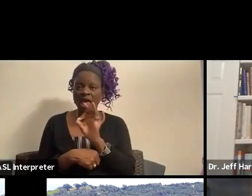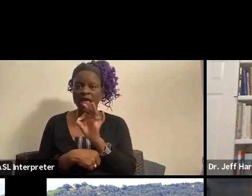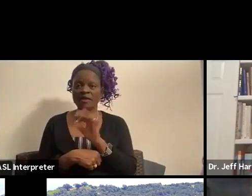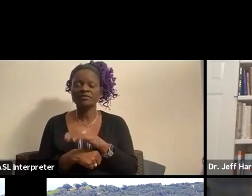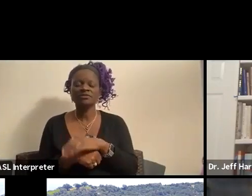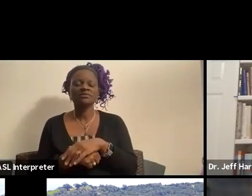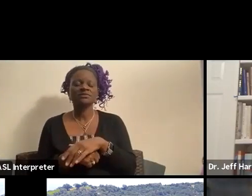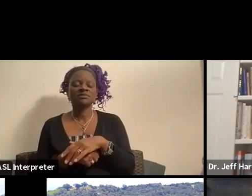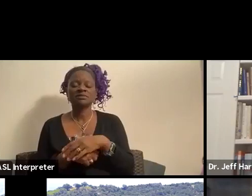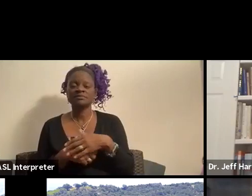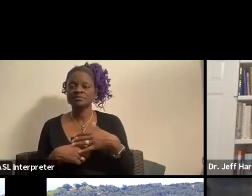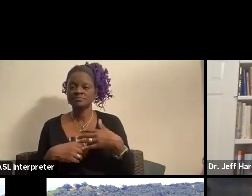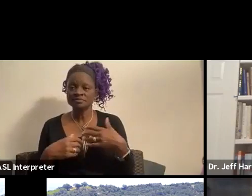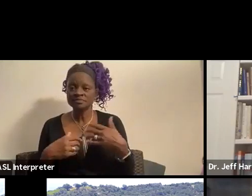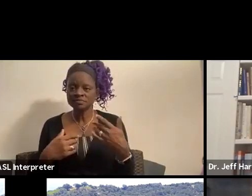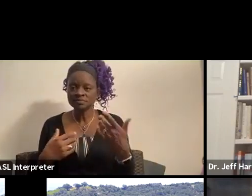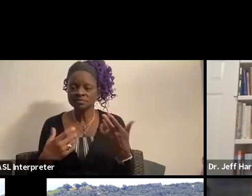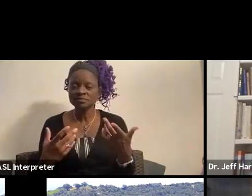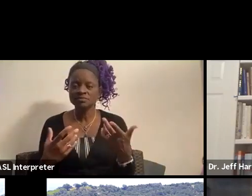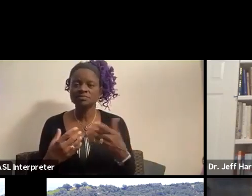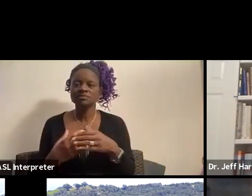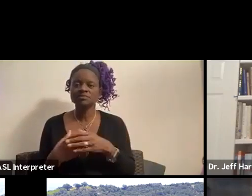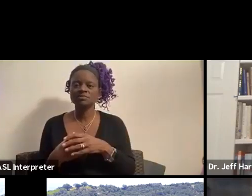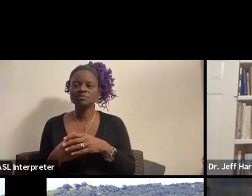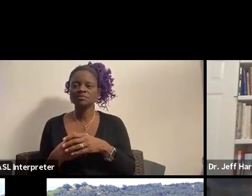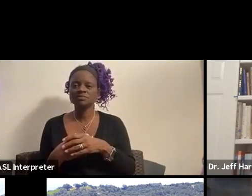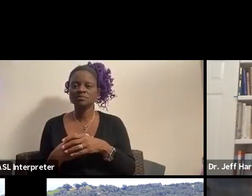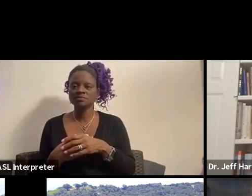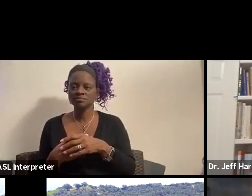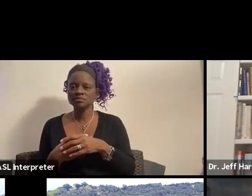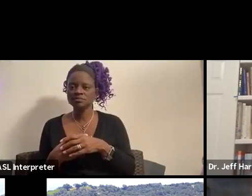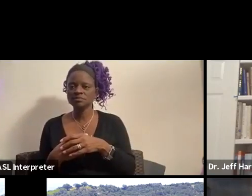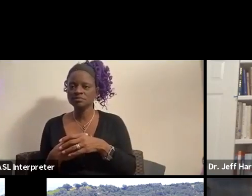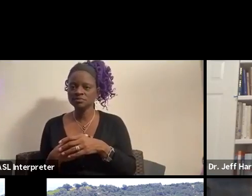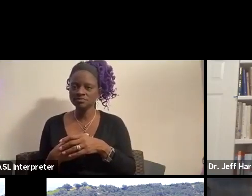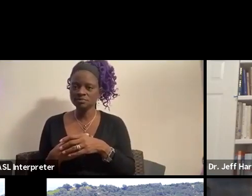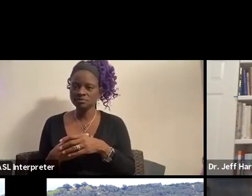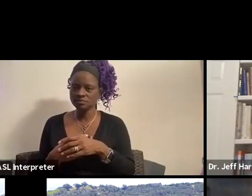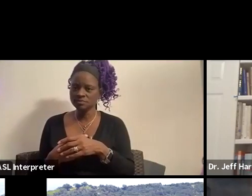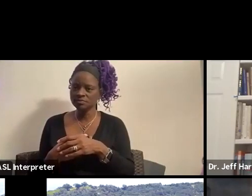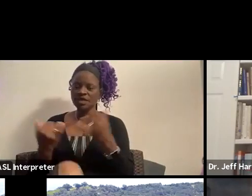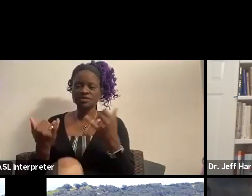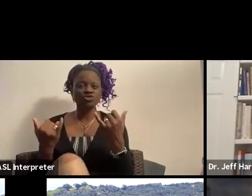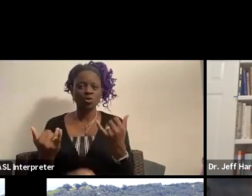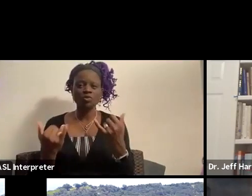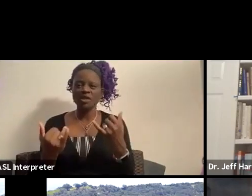learning model and kept the grading practices the same. Well, if the models change, the grading practices have to change with it.